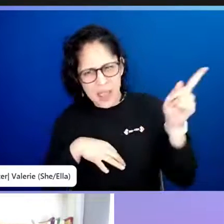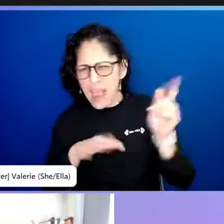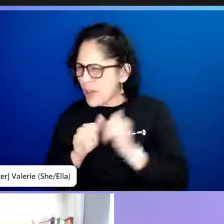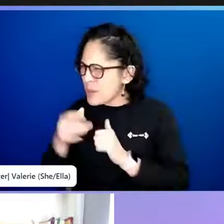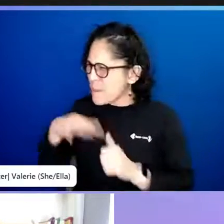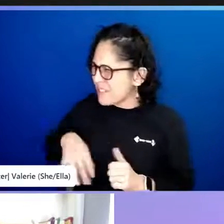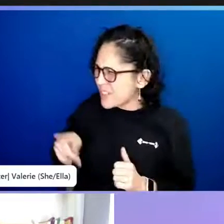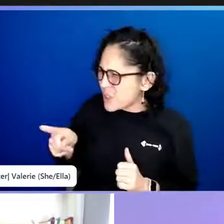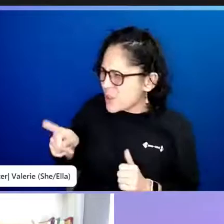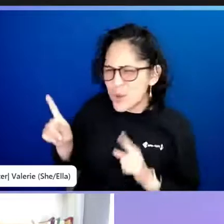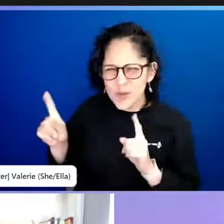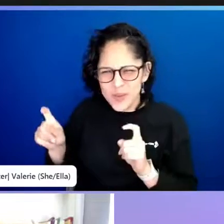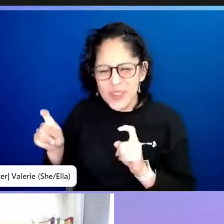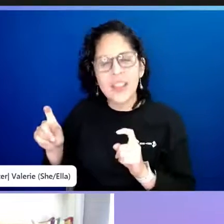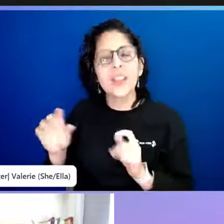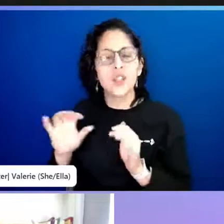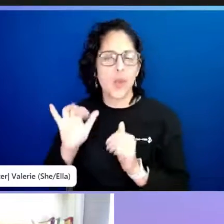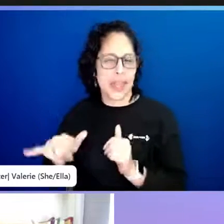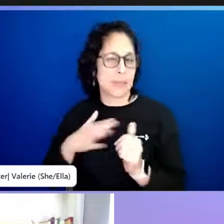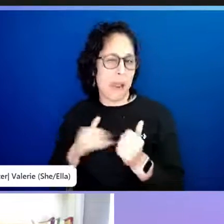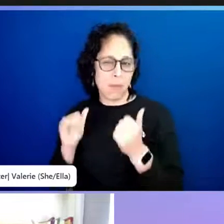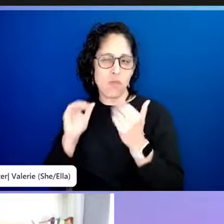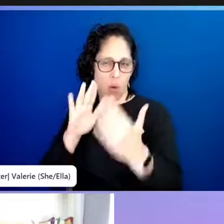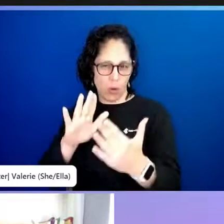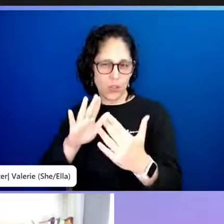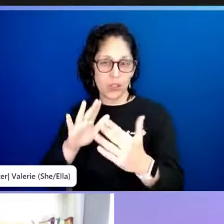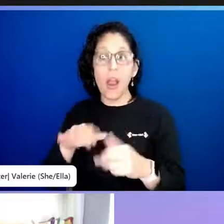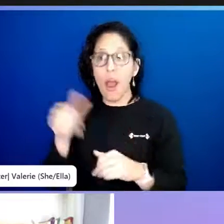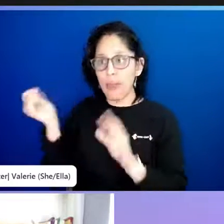would be how I would approach it and how I've approached it at other organizations as well